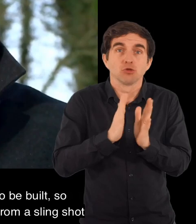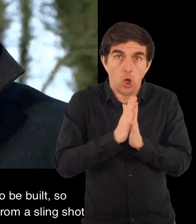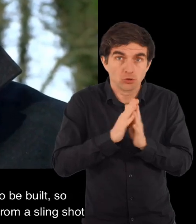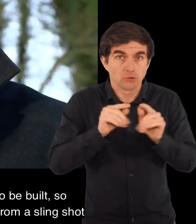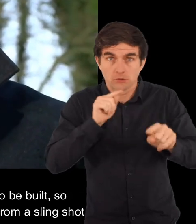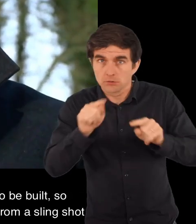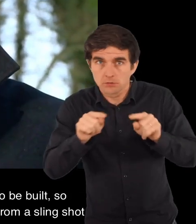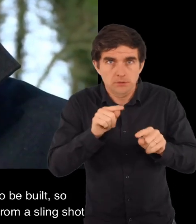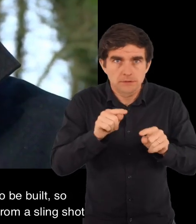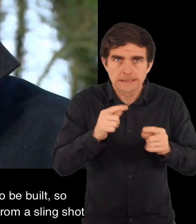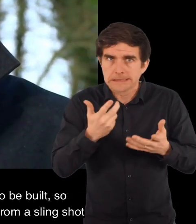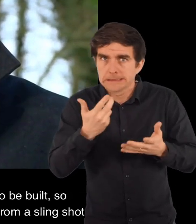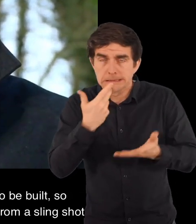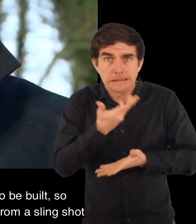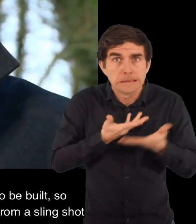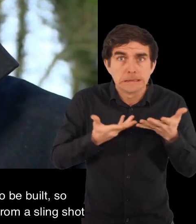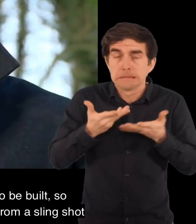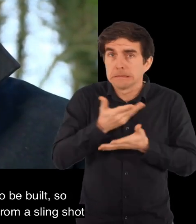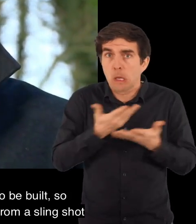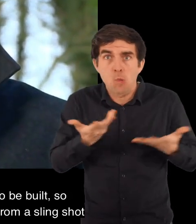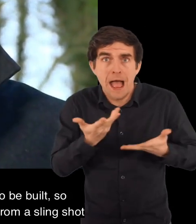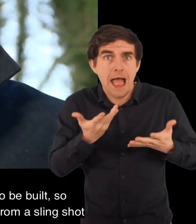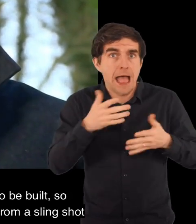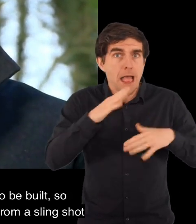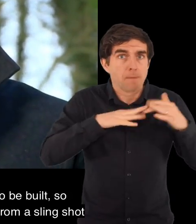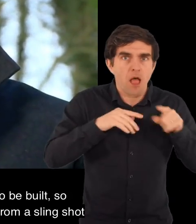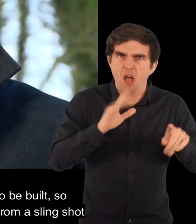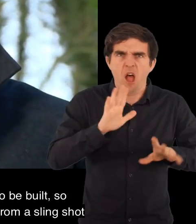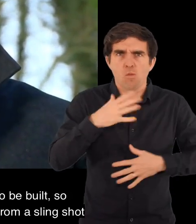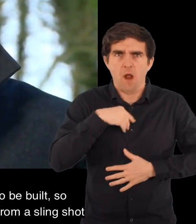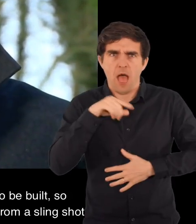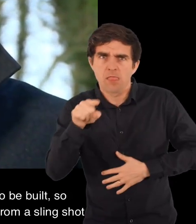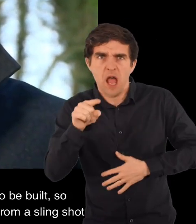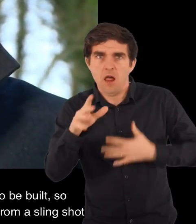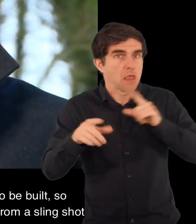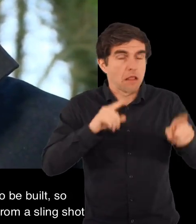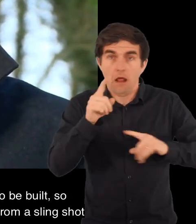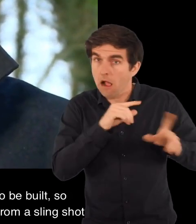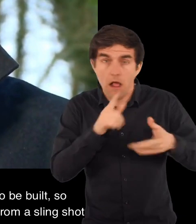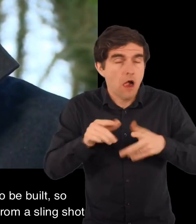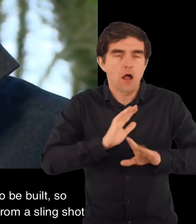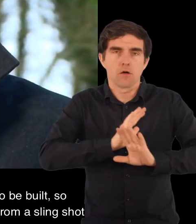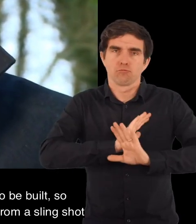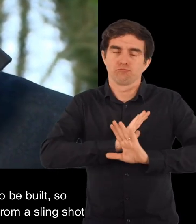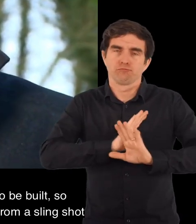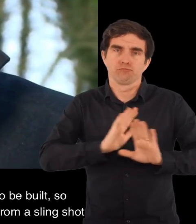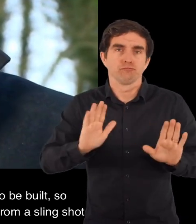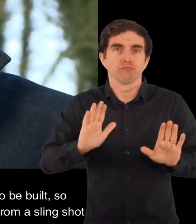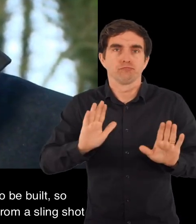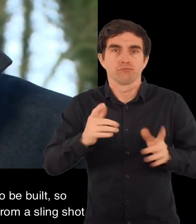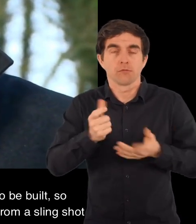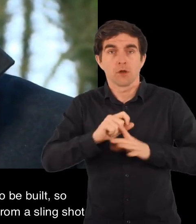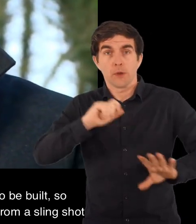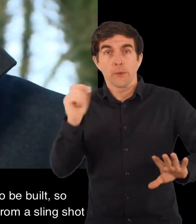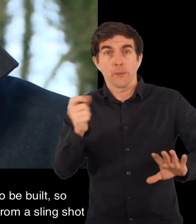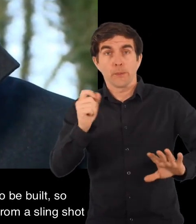with regard to where it was going to be built, so it was decided on the cast of a stone from a sling